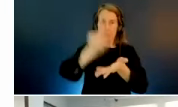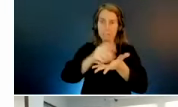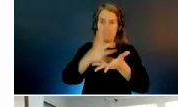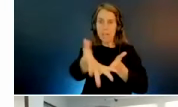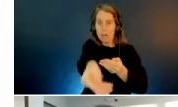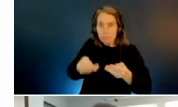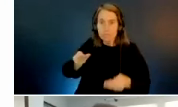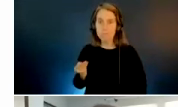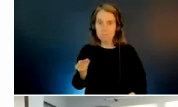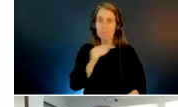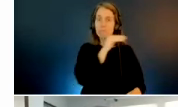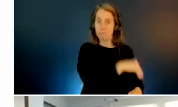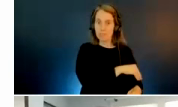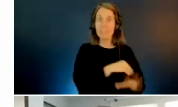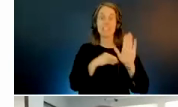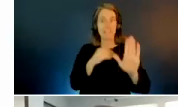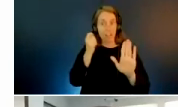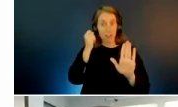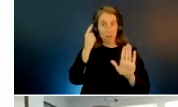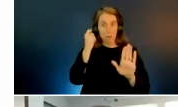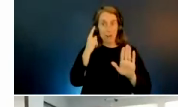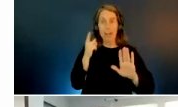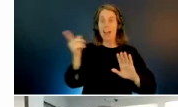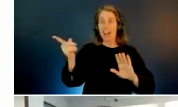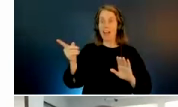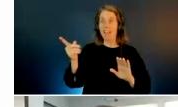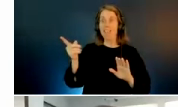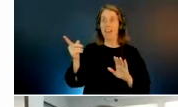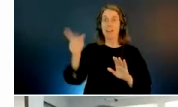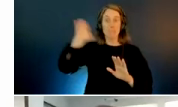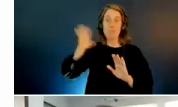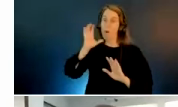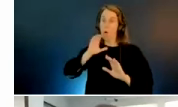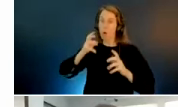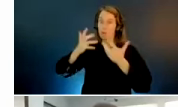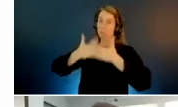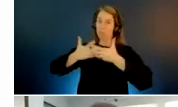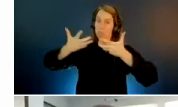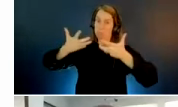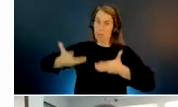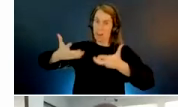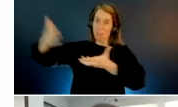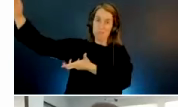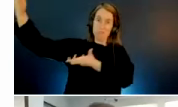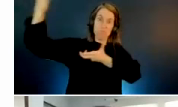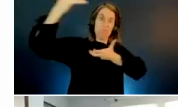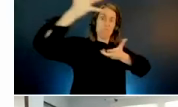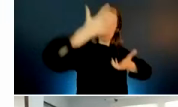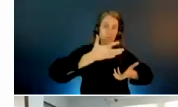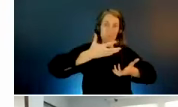very light it's not um the old ones were very bulky um this can be sit comfortably in a lap the